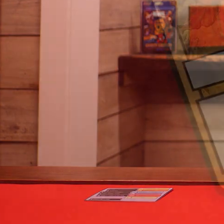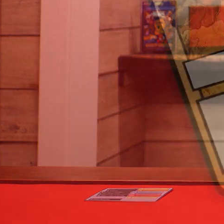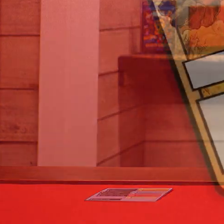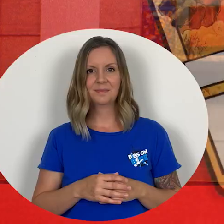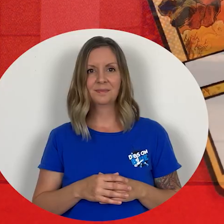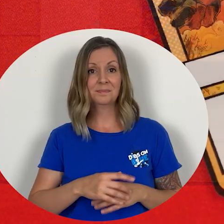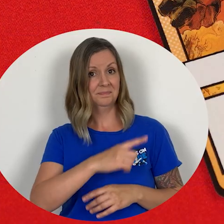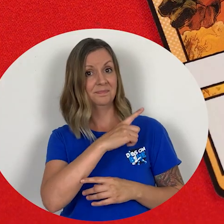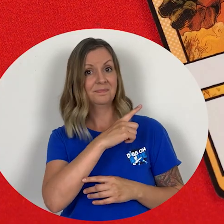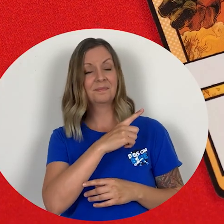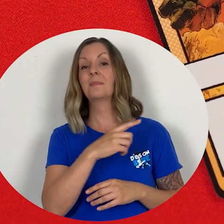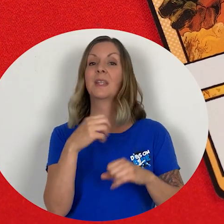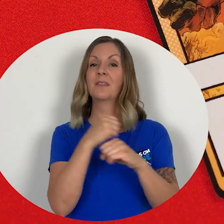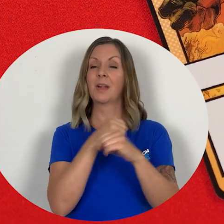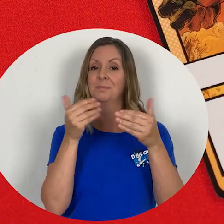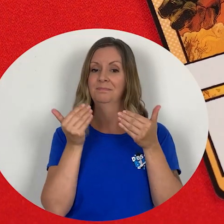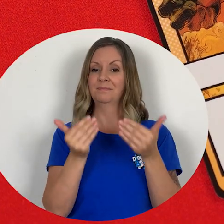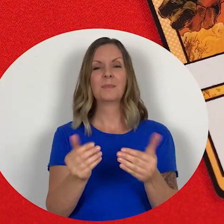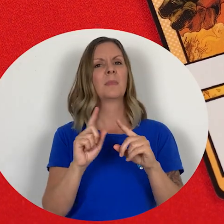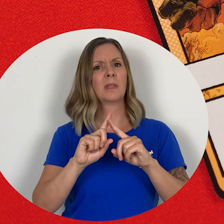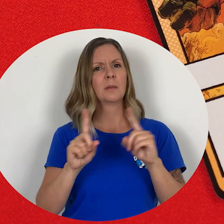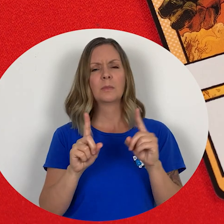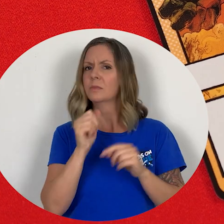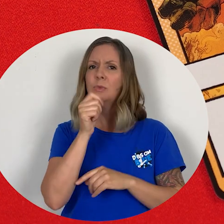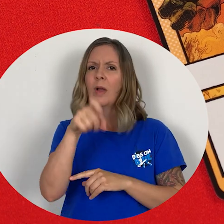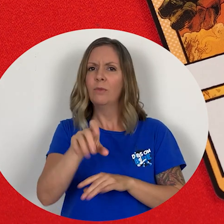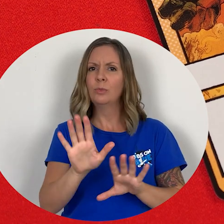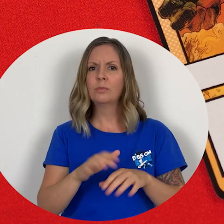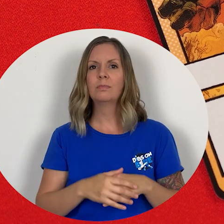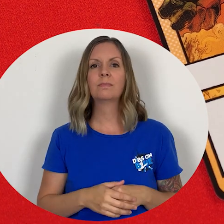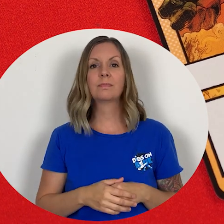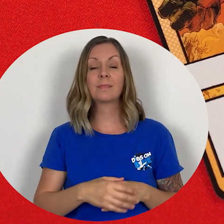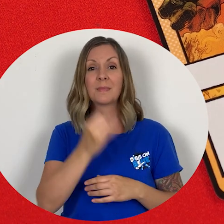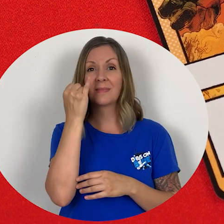cards. The value 3 cards let the Heroes fight Thanos, though you’ll notice again it says